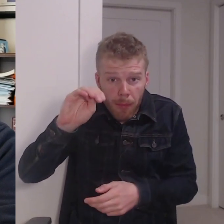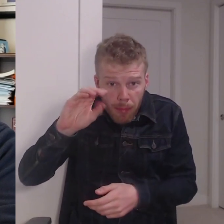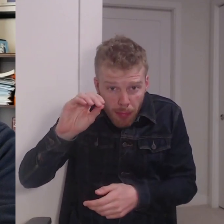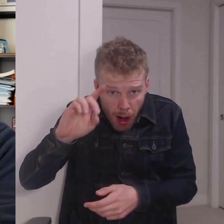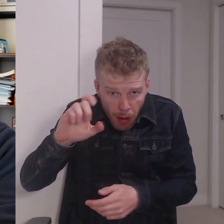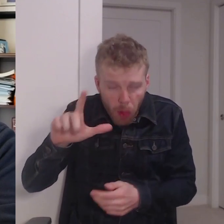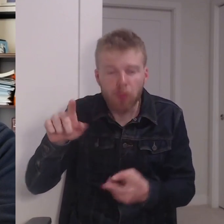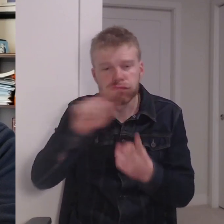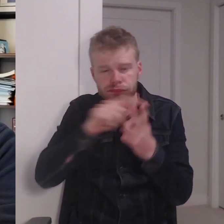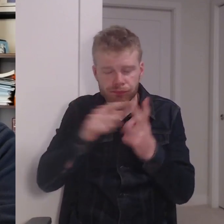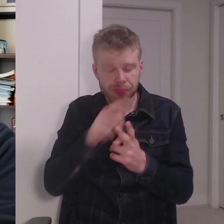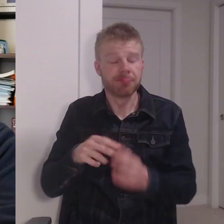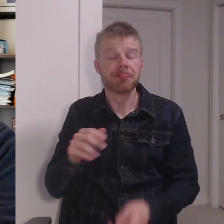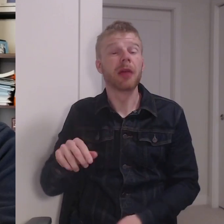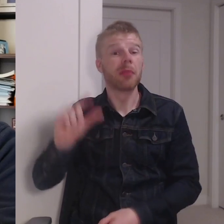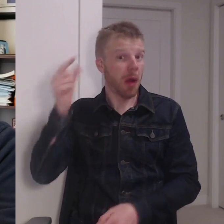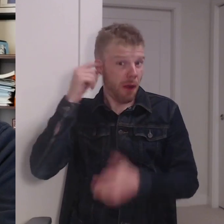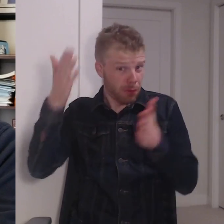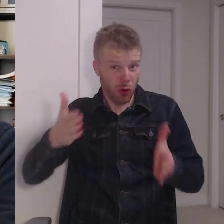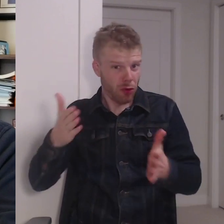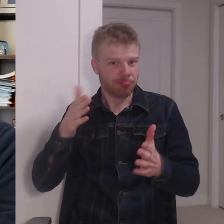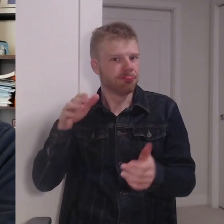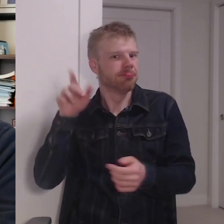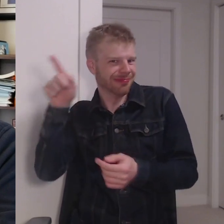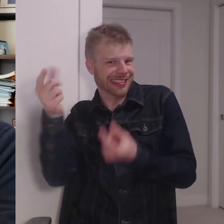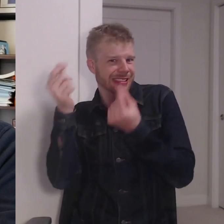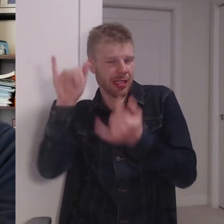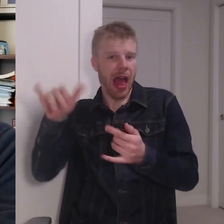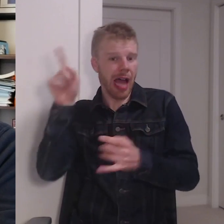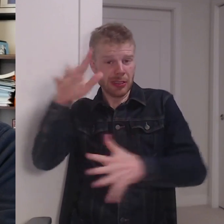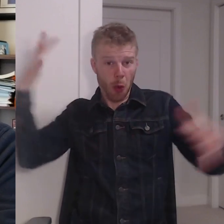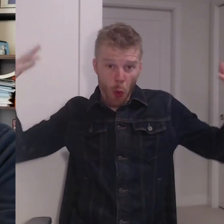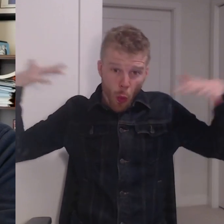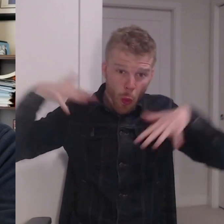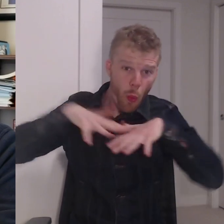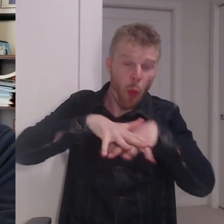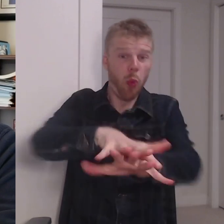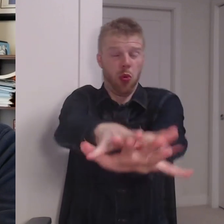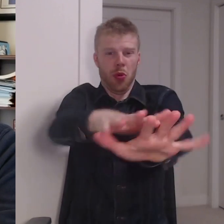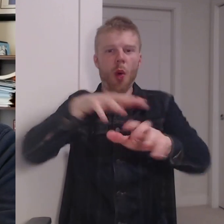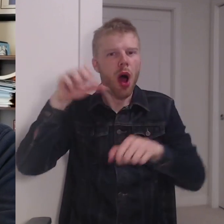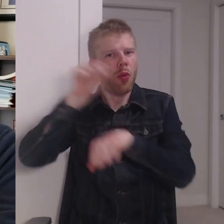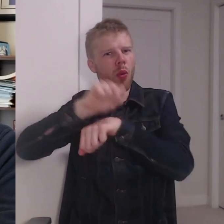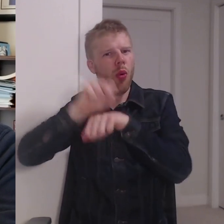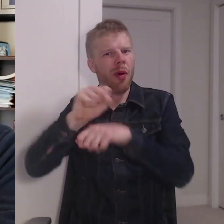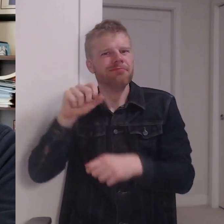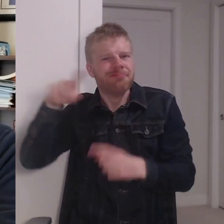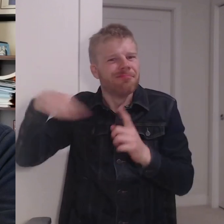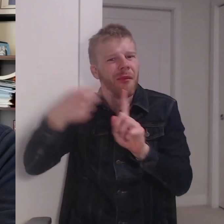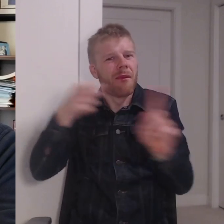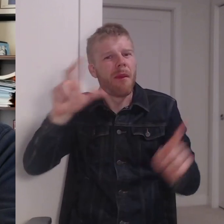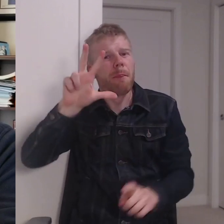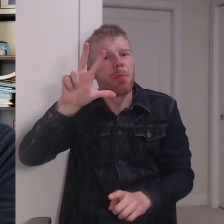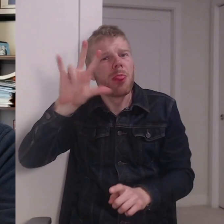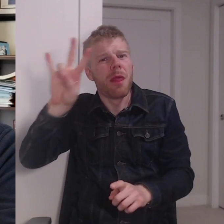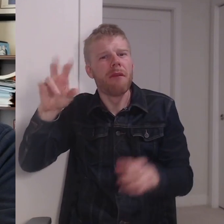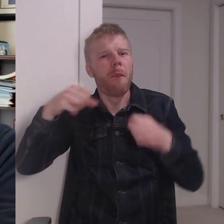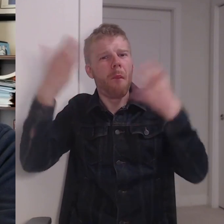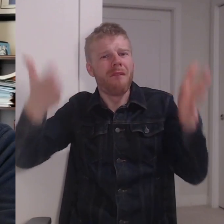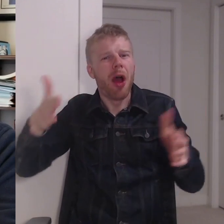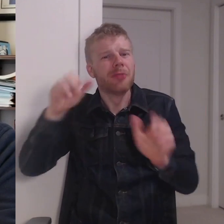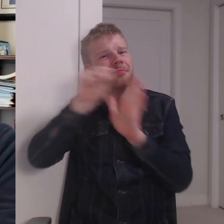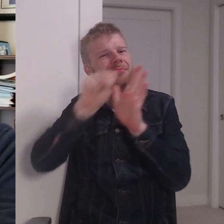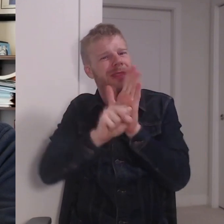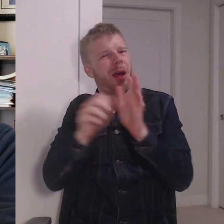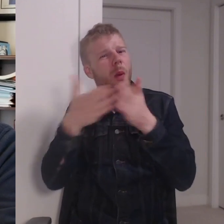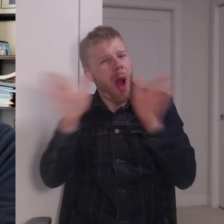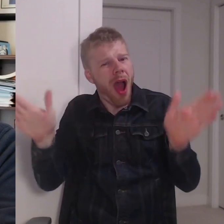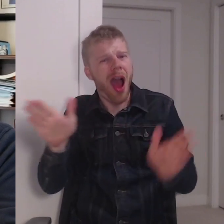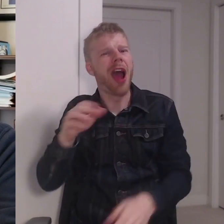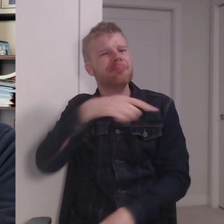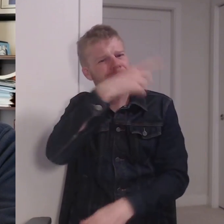directed care models and in doing so steered the work of 37 providers